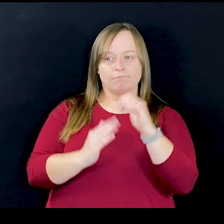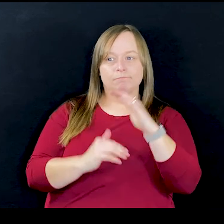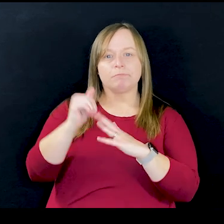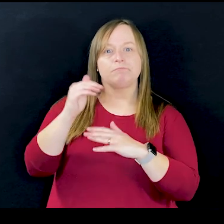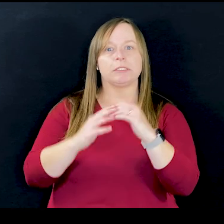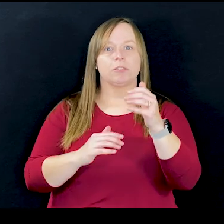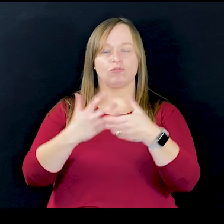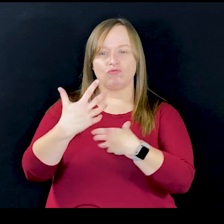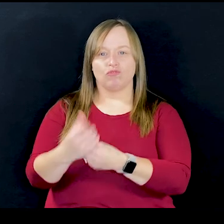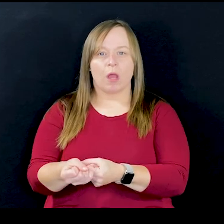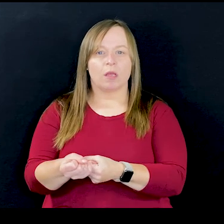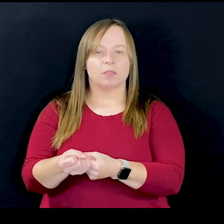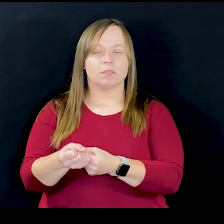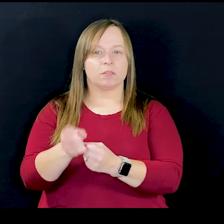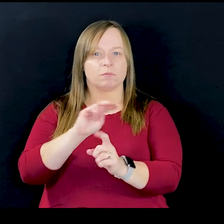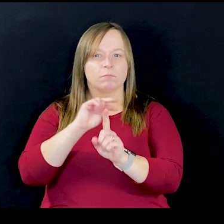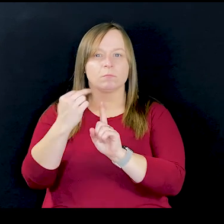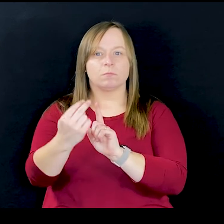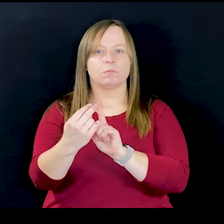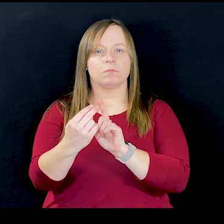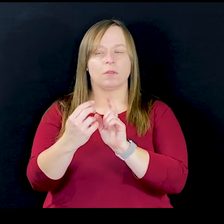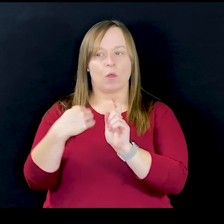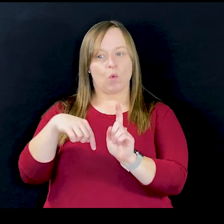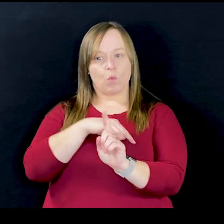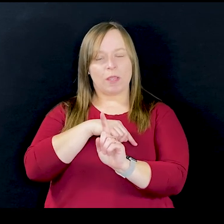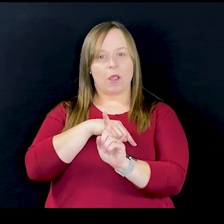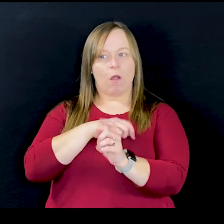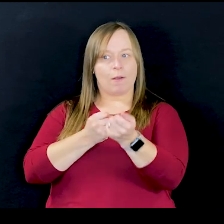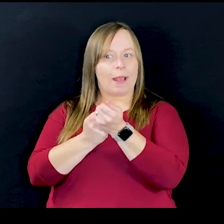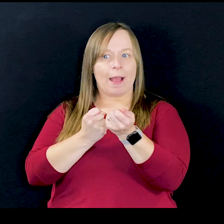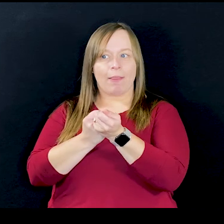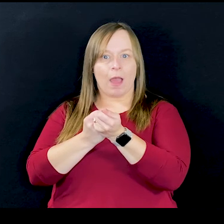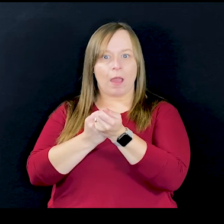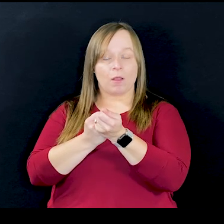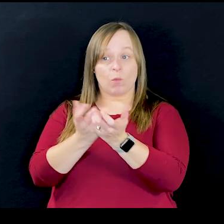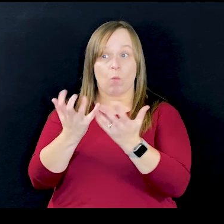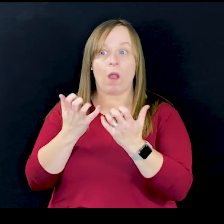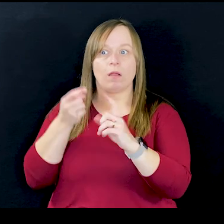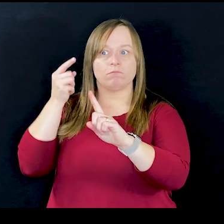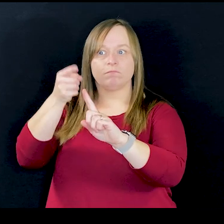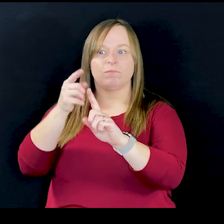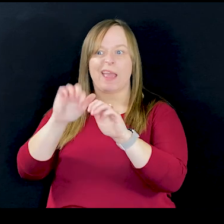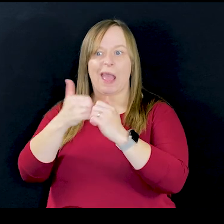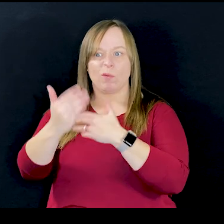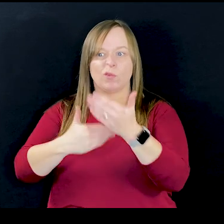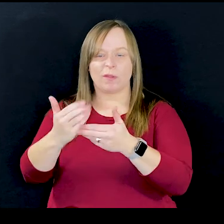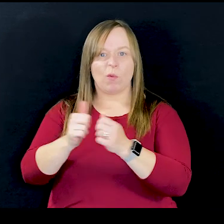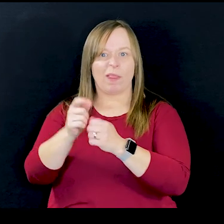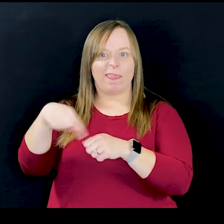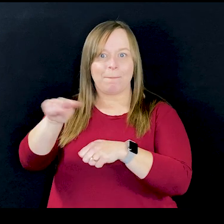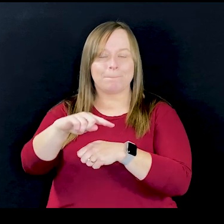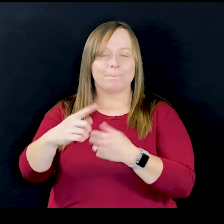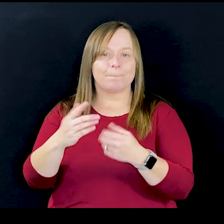is to create the perspective that we are an ally and we want to be an ally. And how we can go about doing that.